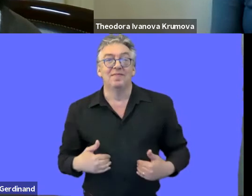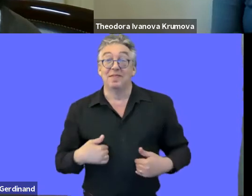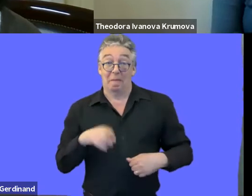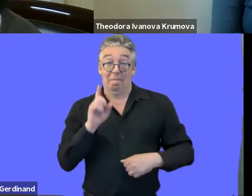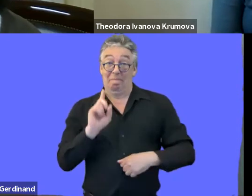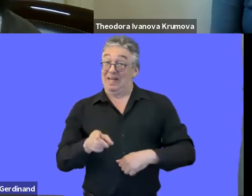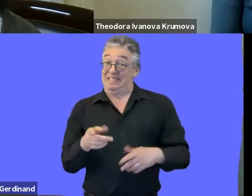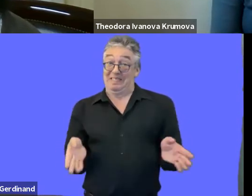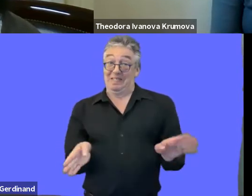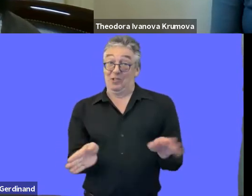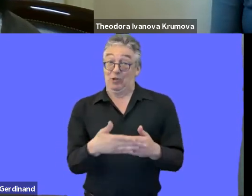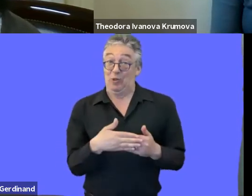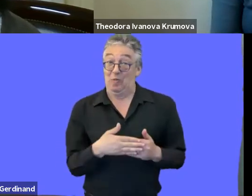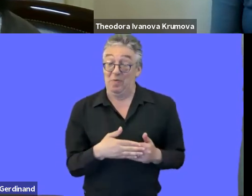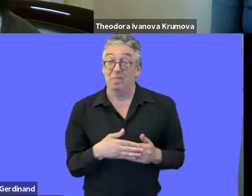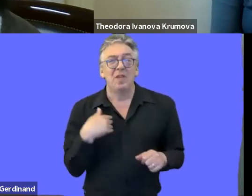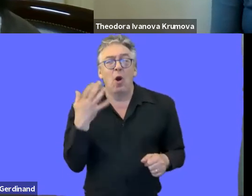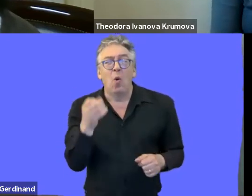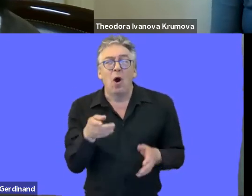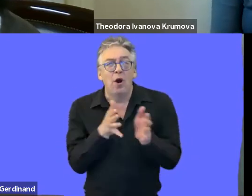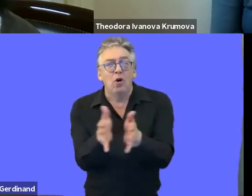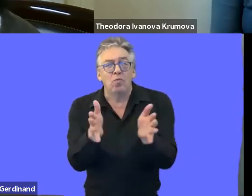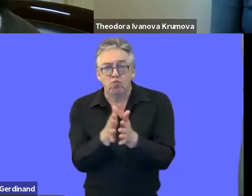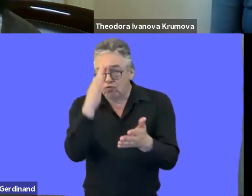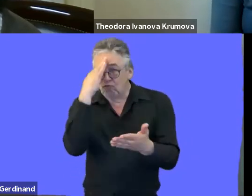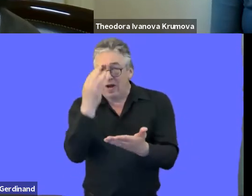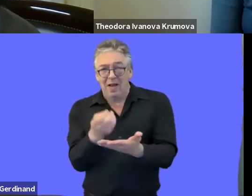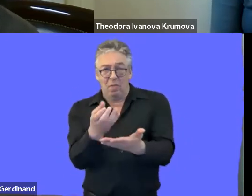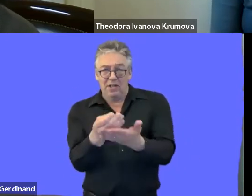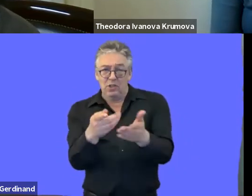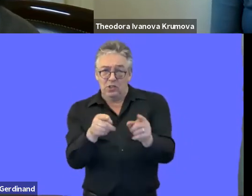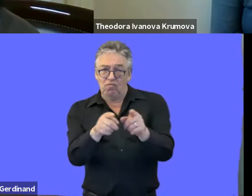And I would like to highlight for information of our participants